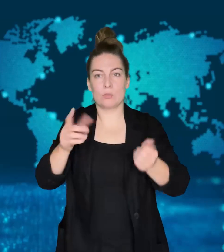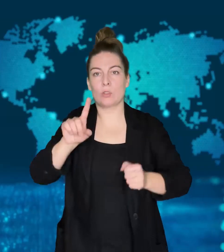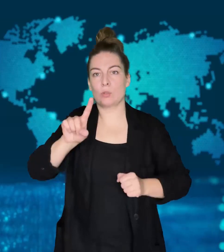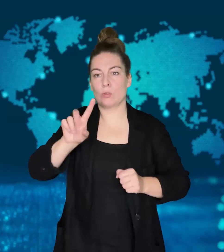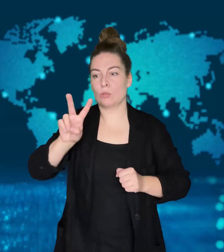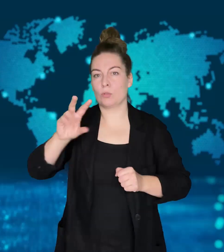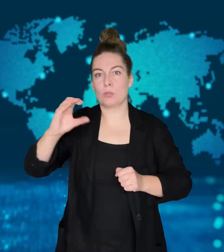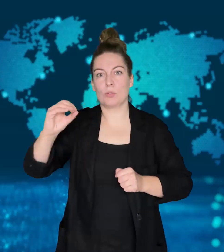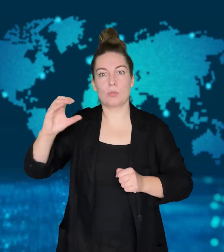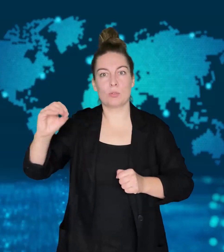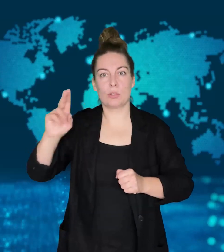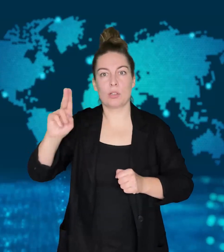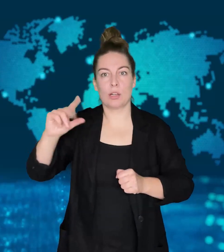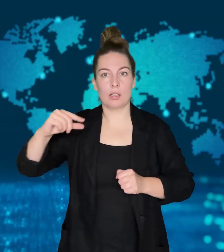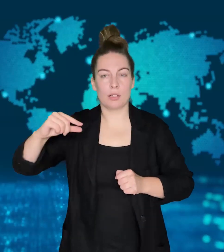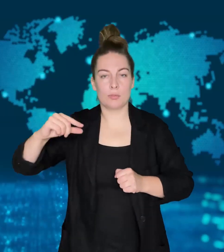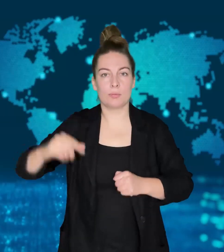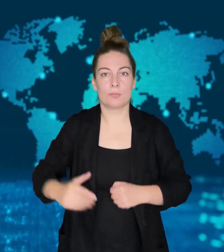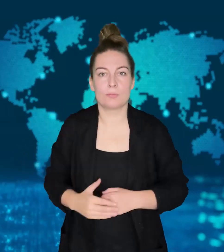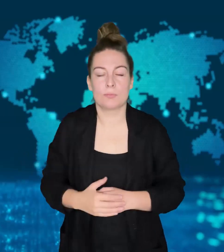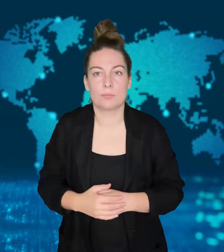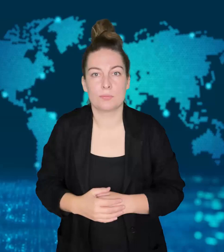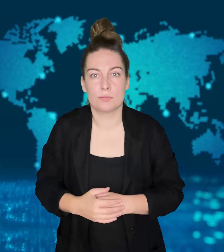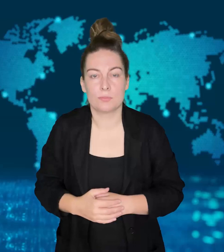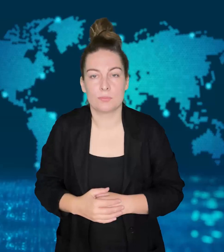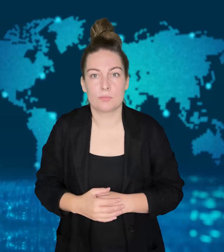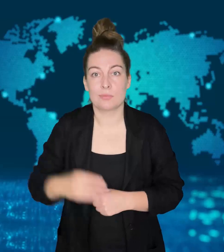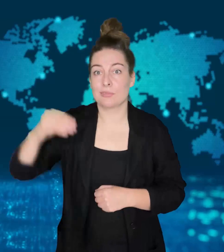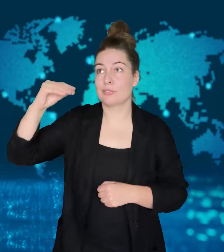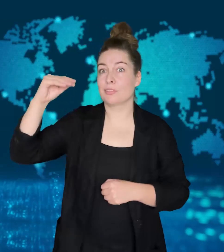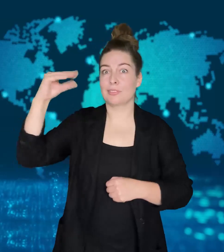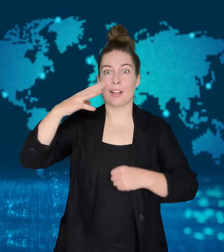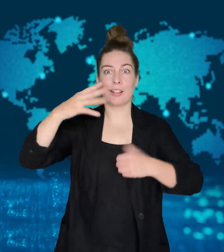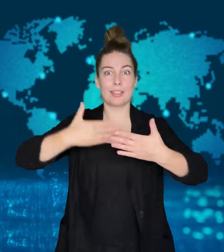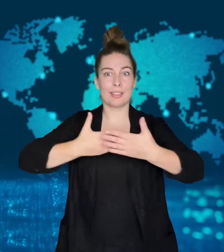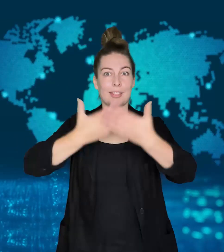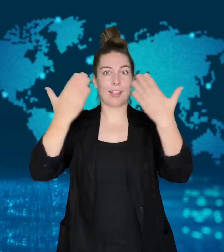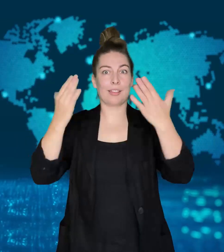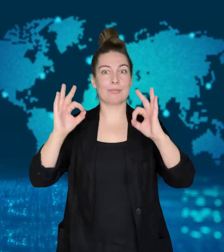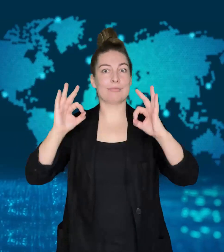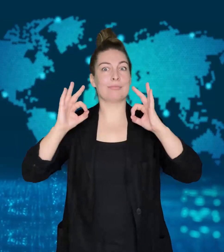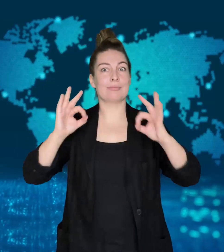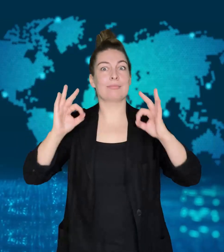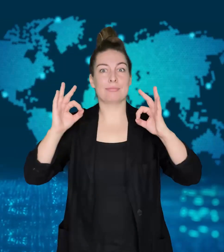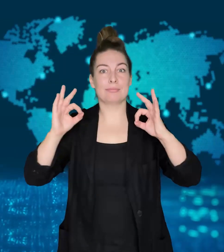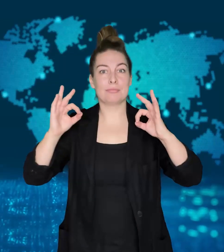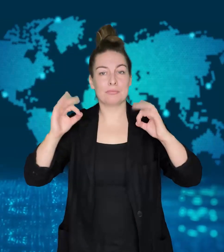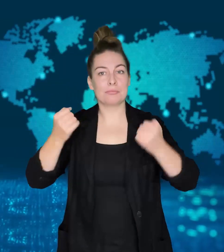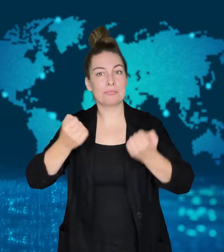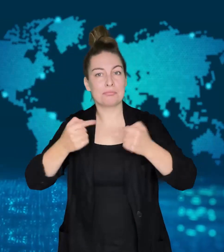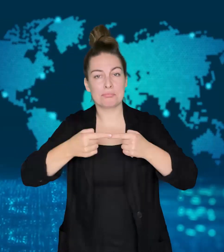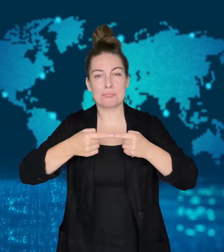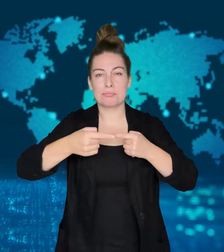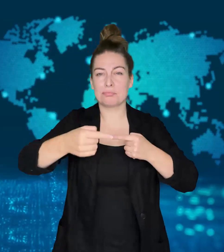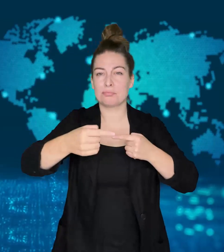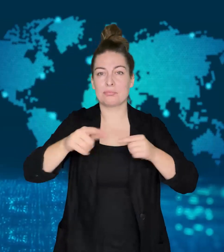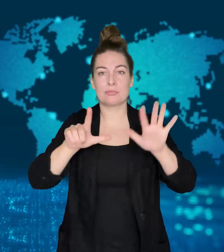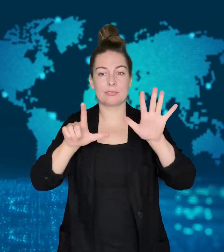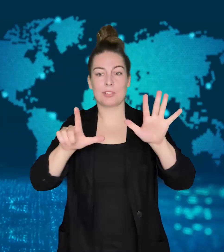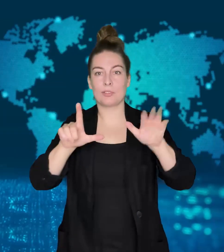It has a range of 710 kilometers on a sunny day.